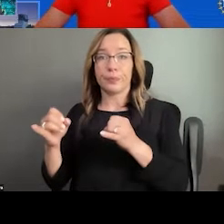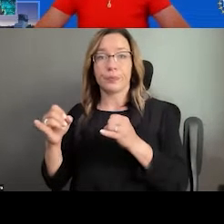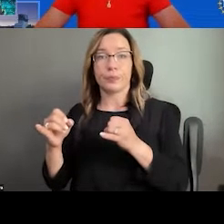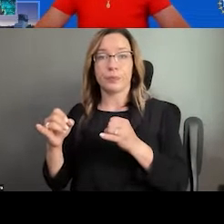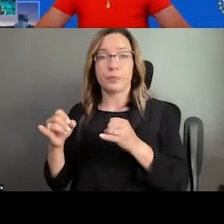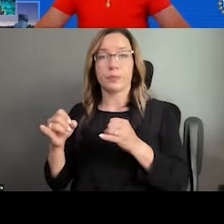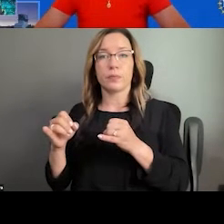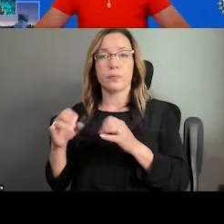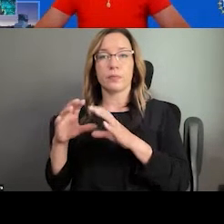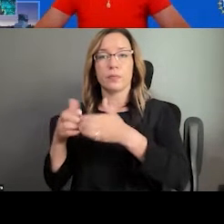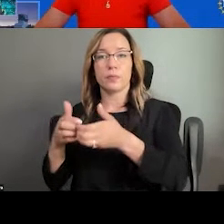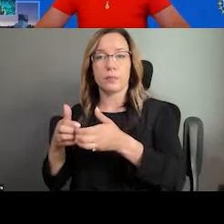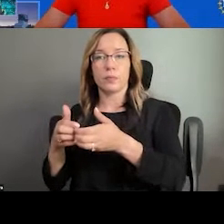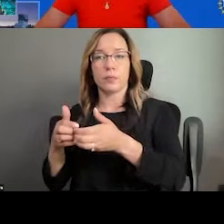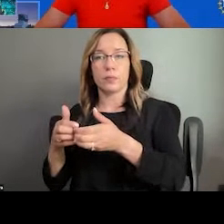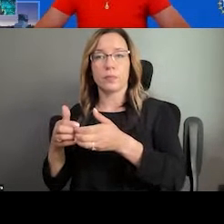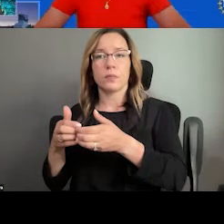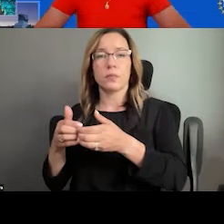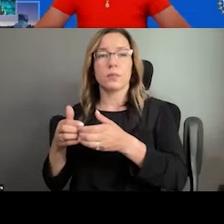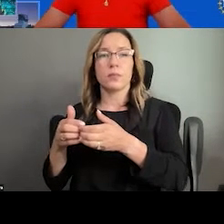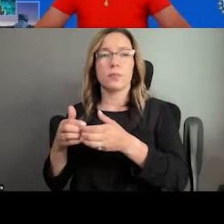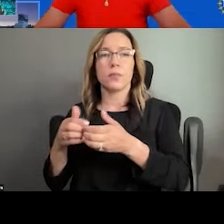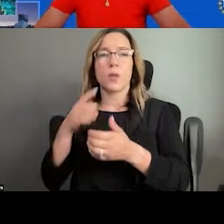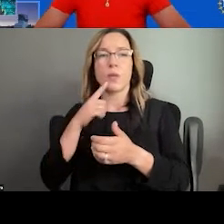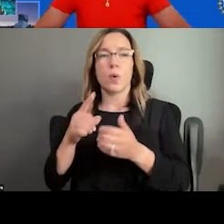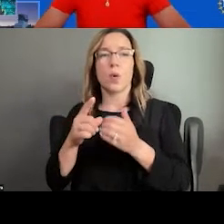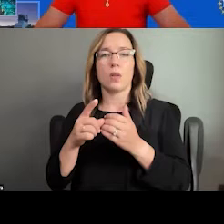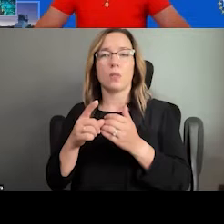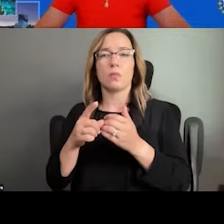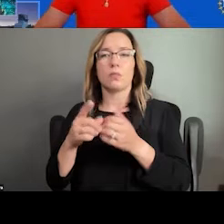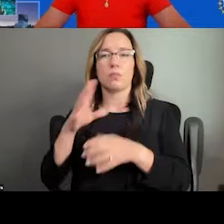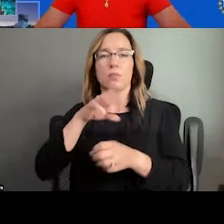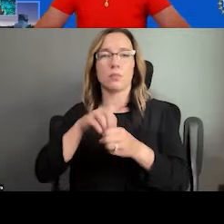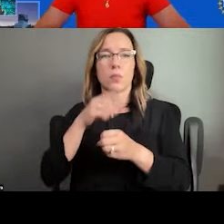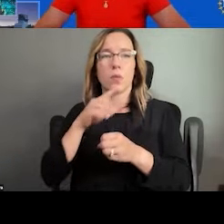a malign foreign talent recruitment program also will not be eligible to